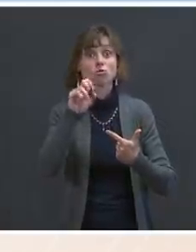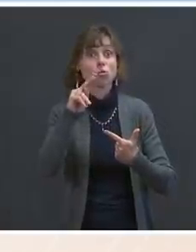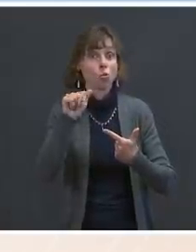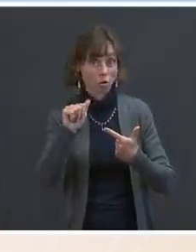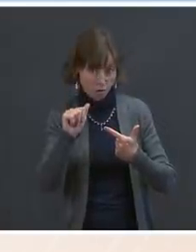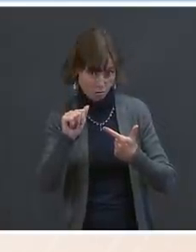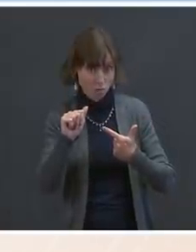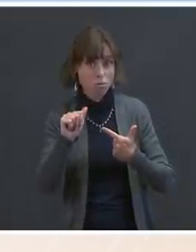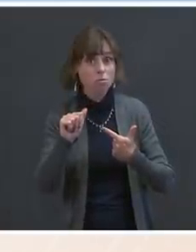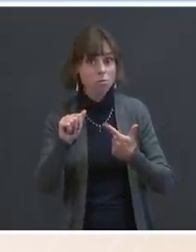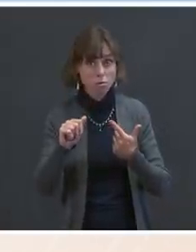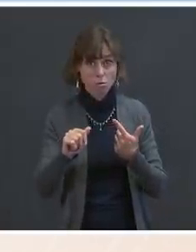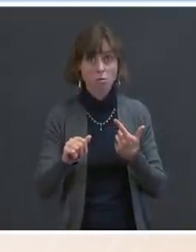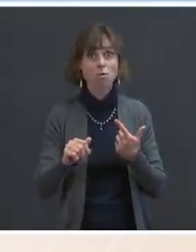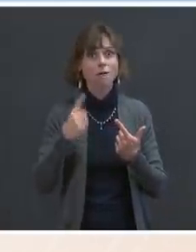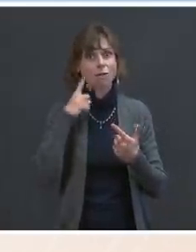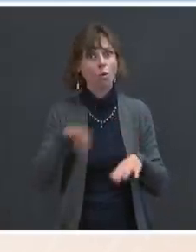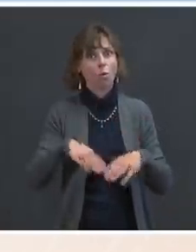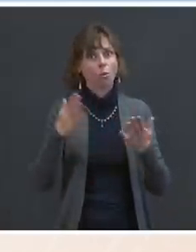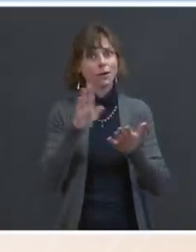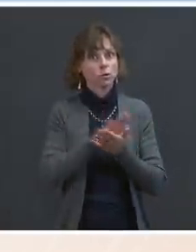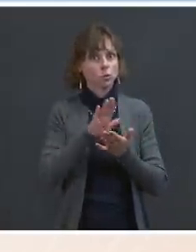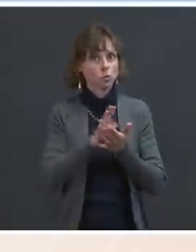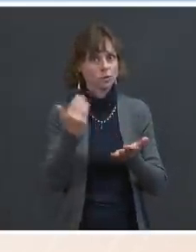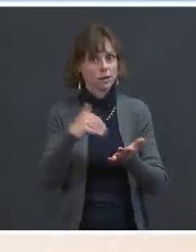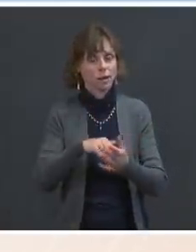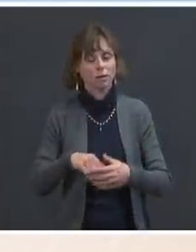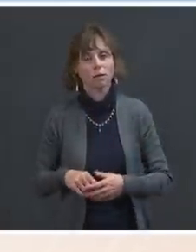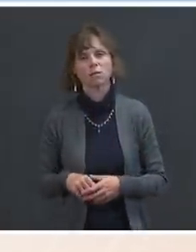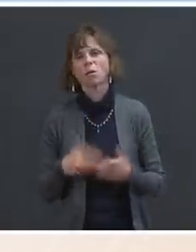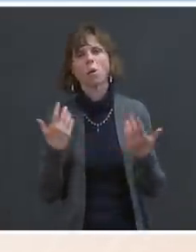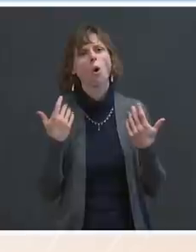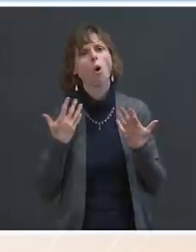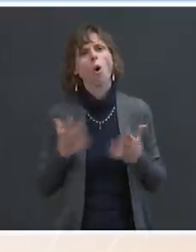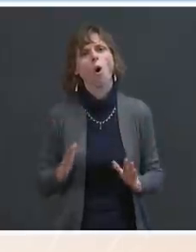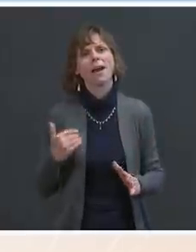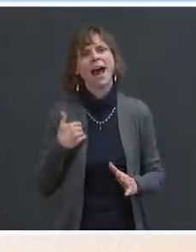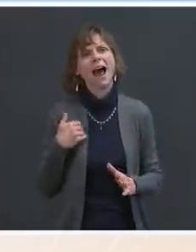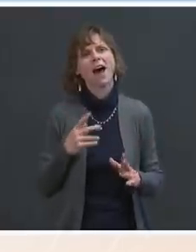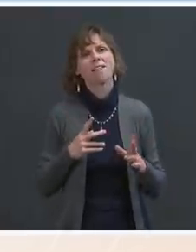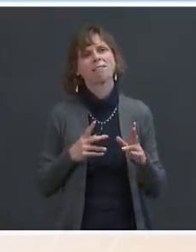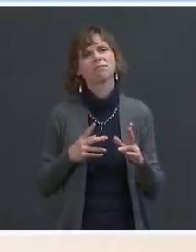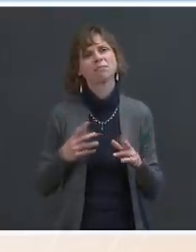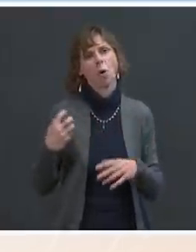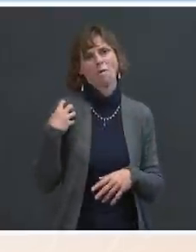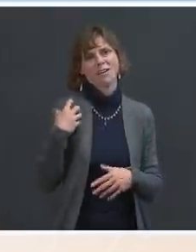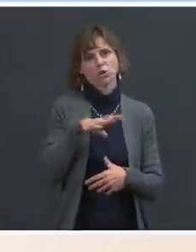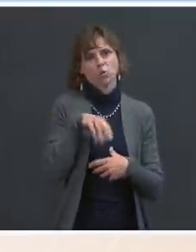of course, in the reopening of schools. And so there are already officials within the administration, but this can be -- it has been used in the past